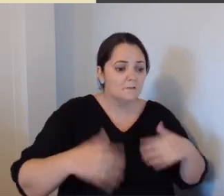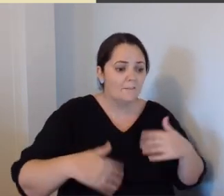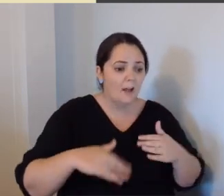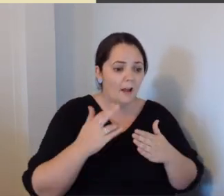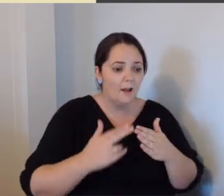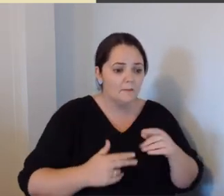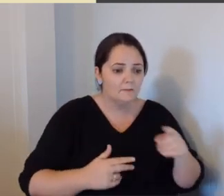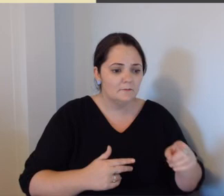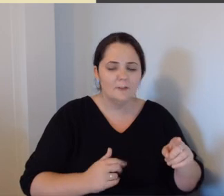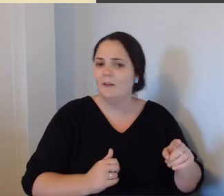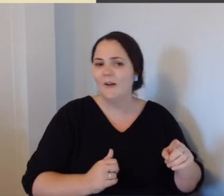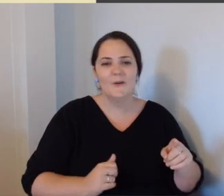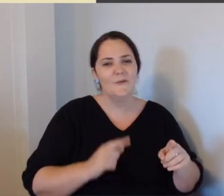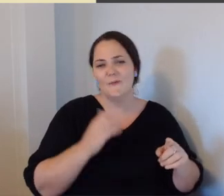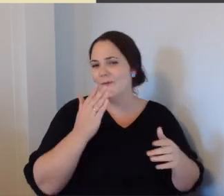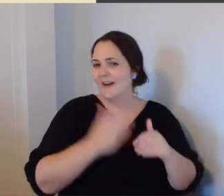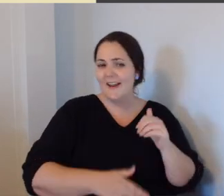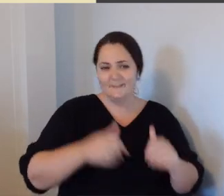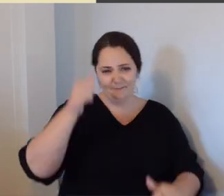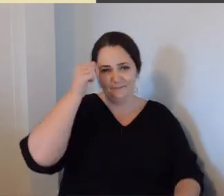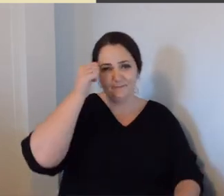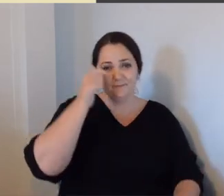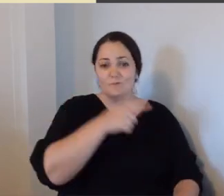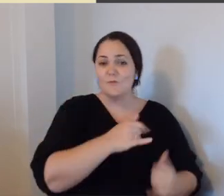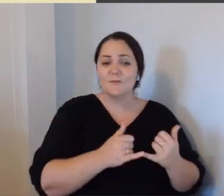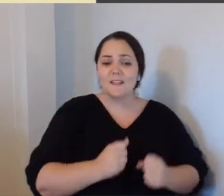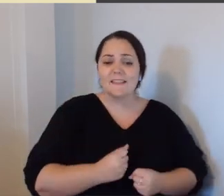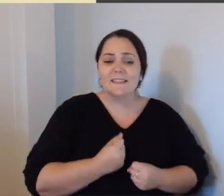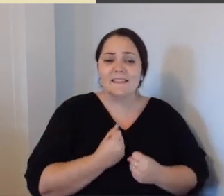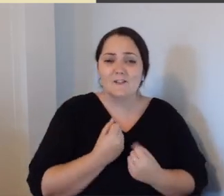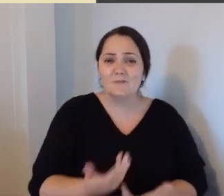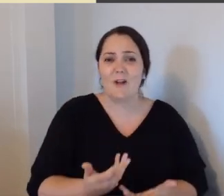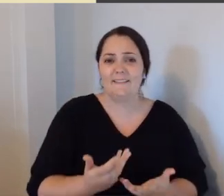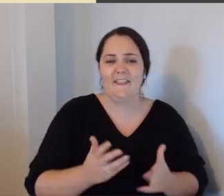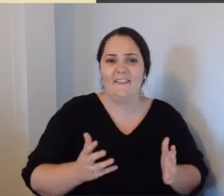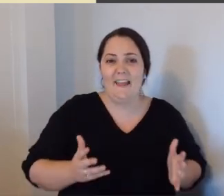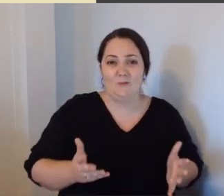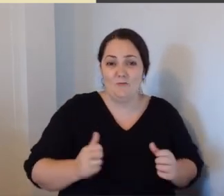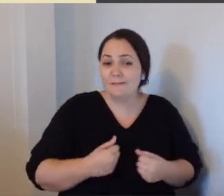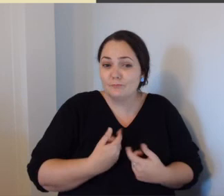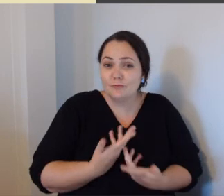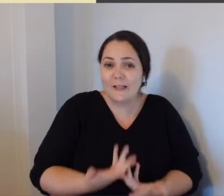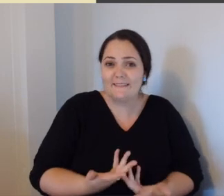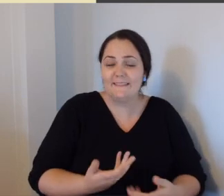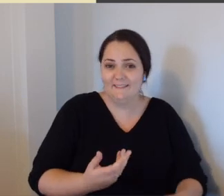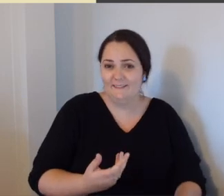We can never really know Tracey Emin however we can read her style, her brushstrokes as